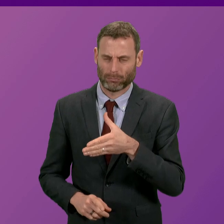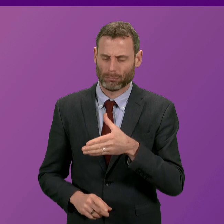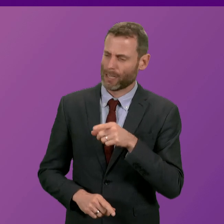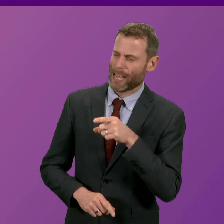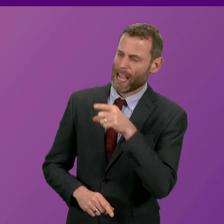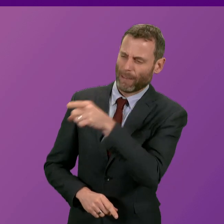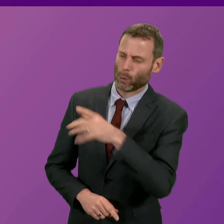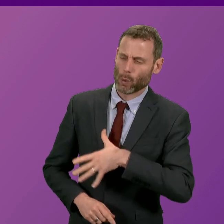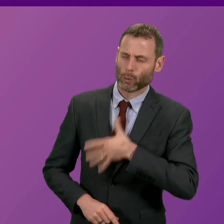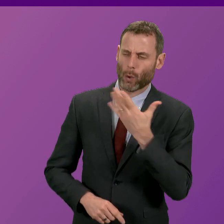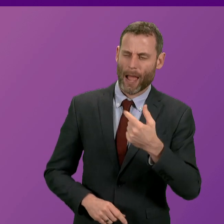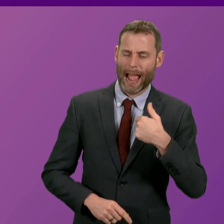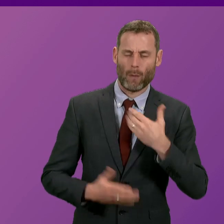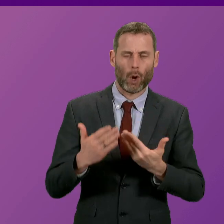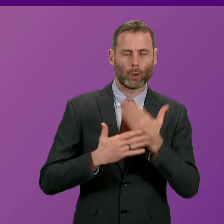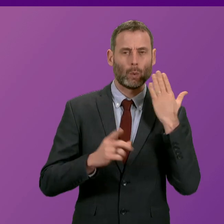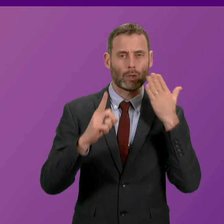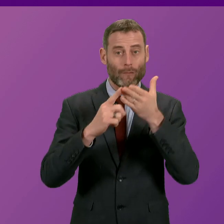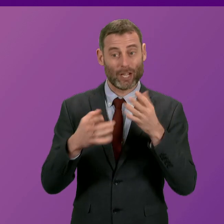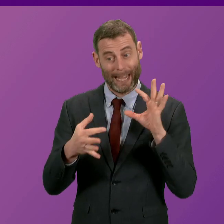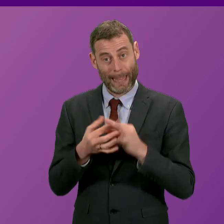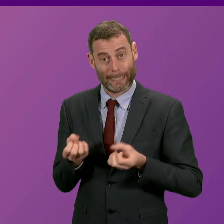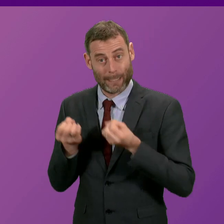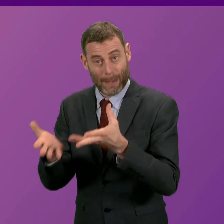direction that we are taking on health service expenditure, shall I take that to mean that he